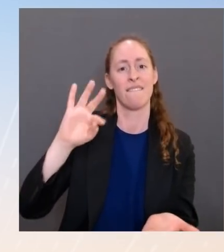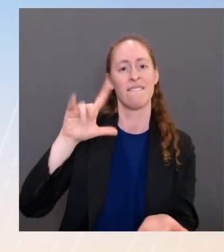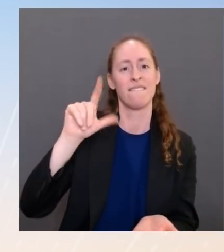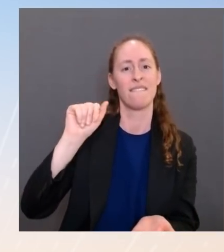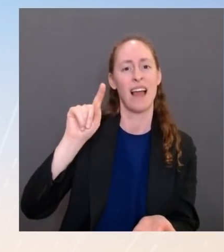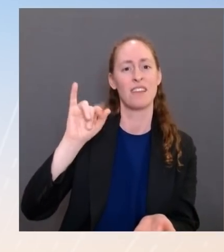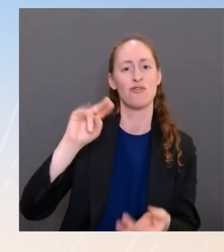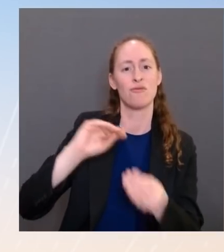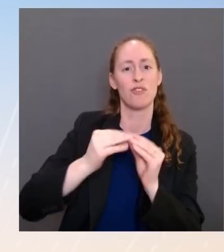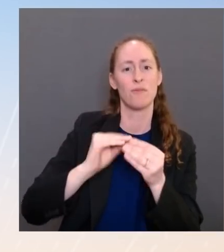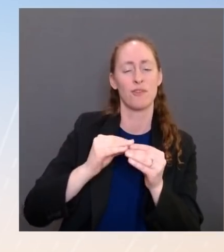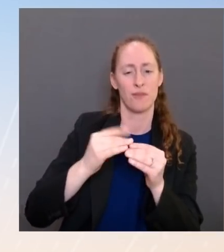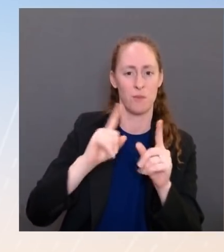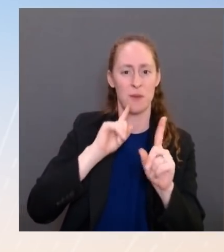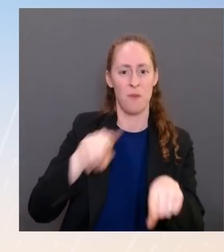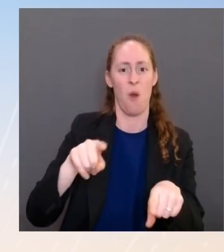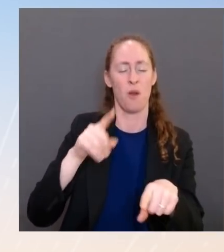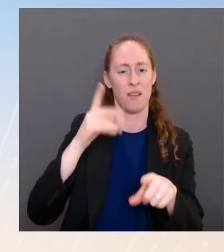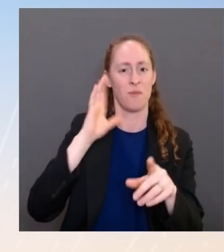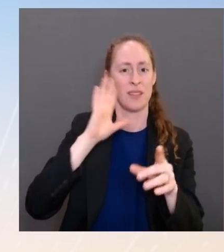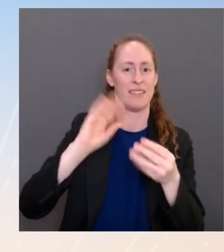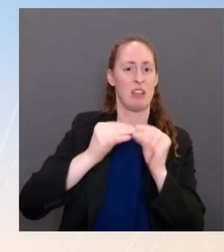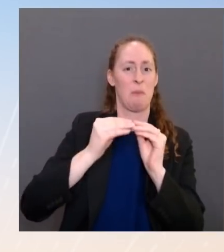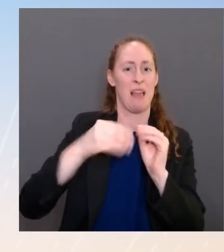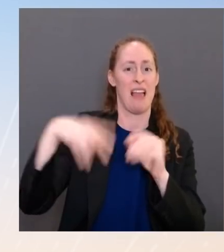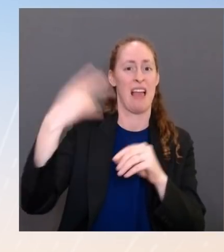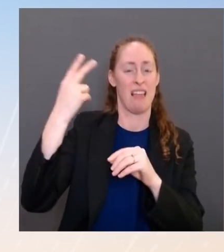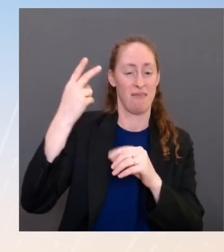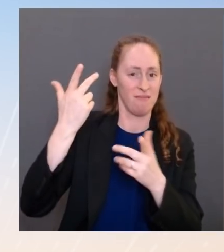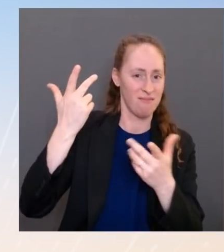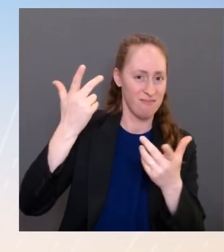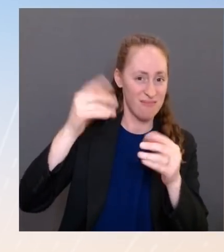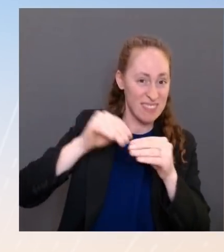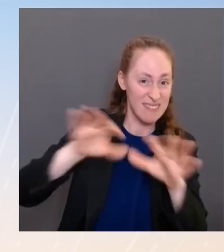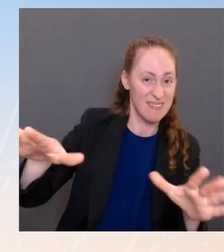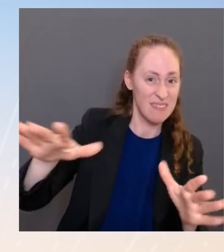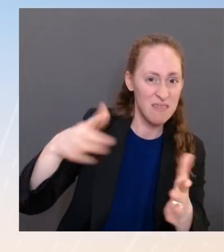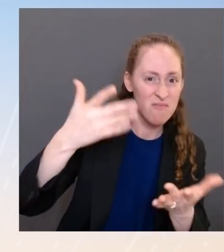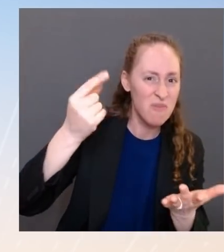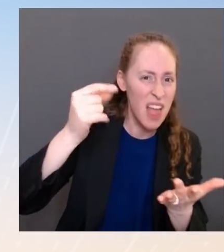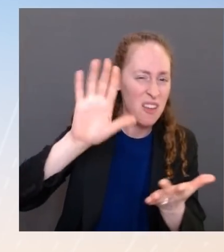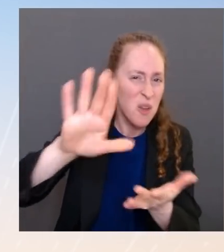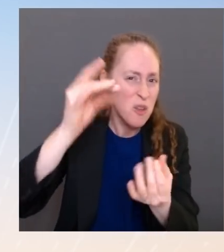but I don't have a prediction on it at this moment from here. Obviously, once it comes out, I expect we'll have more to say.